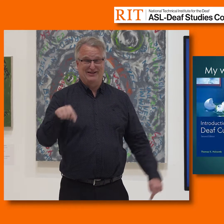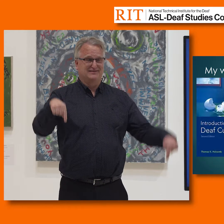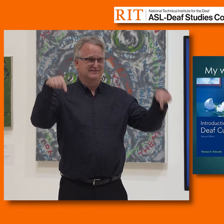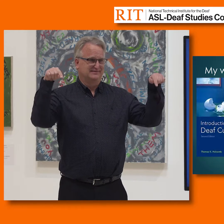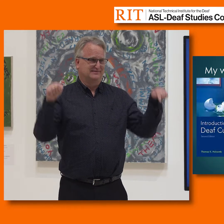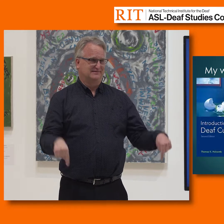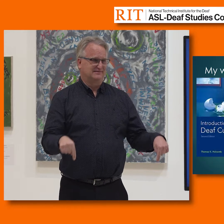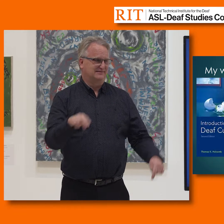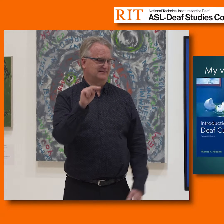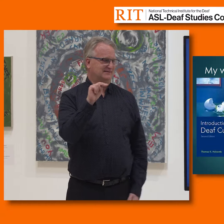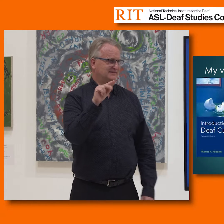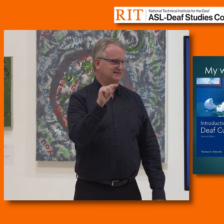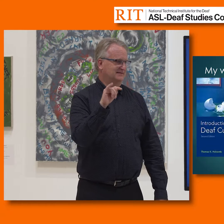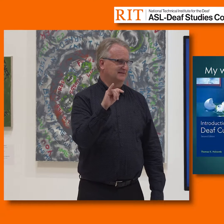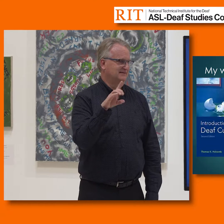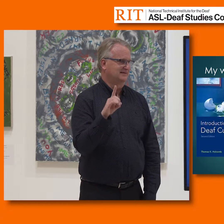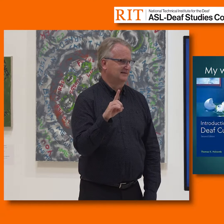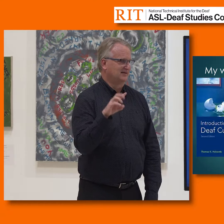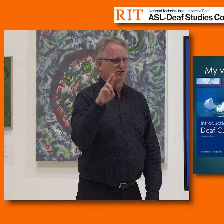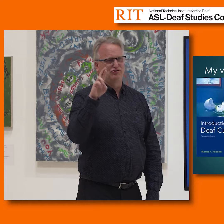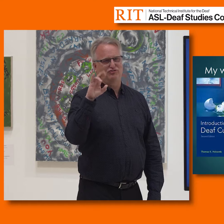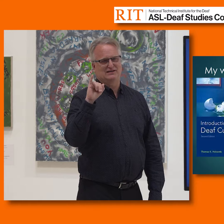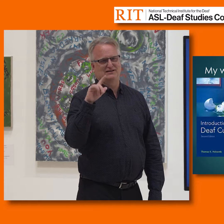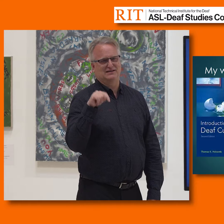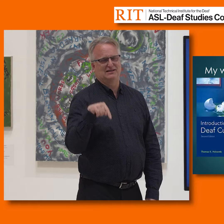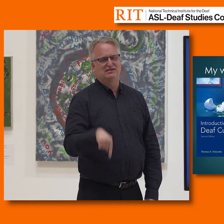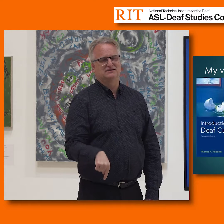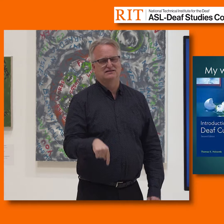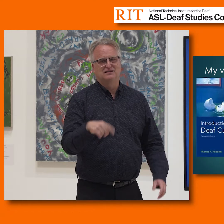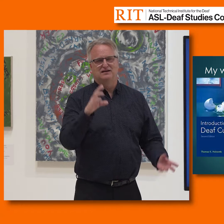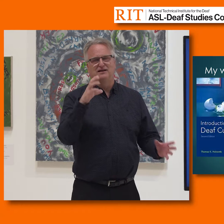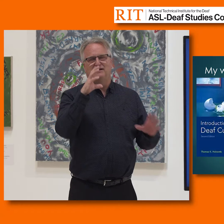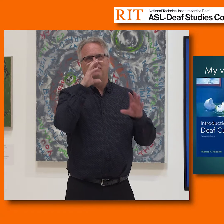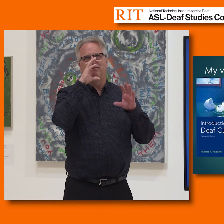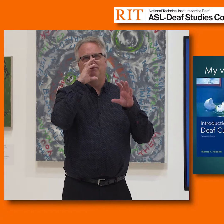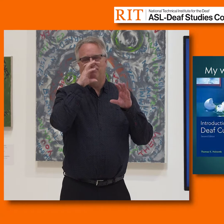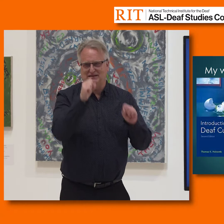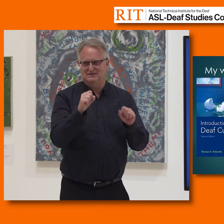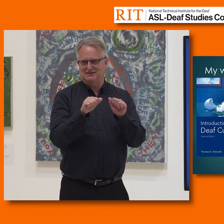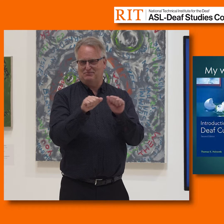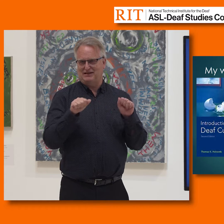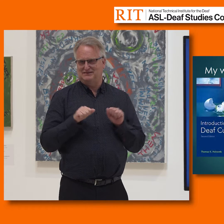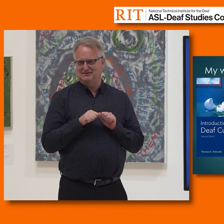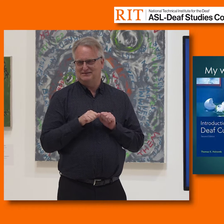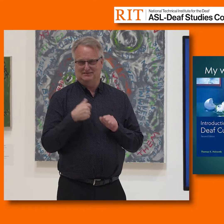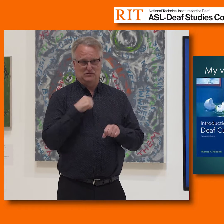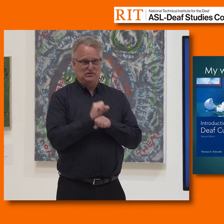And this all started here at NTID and my work with, you know, focusing on researching Deaf culture,